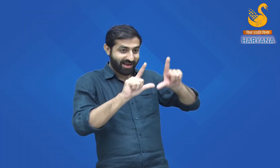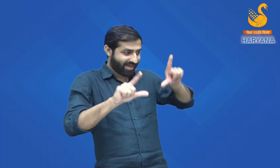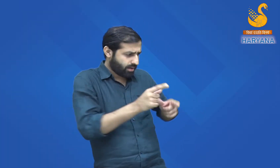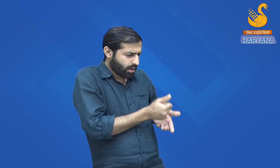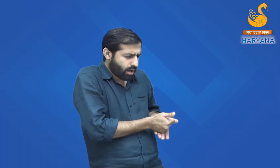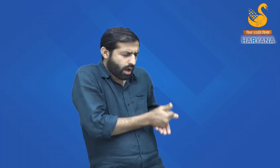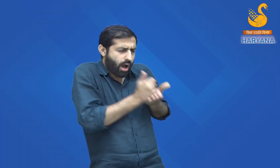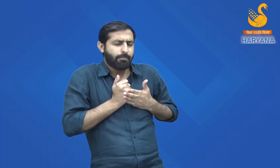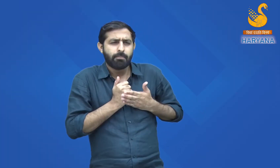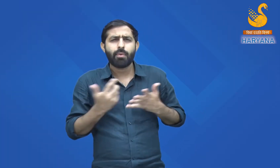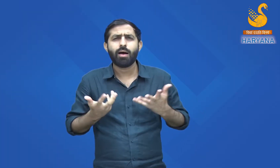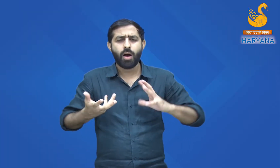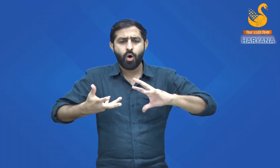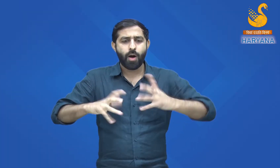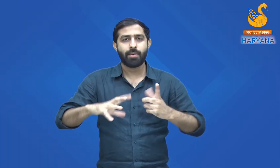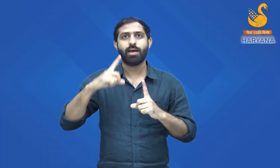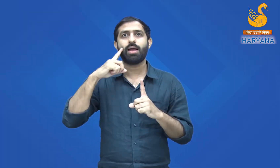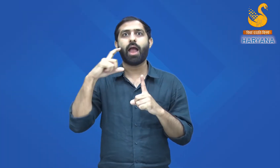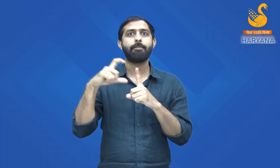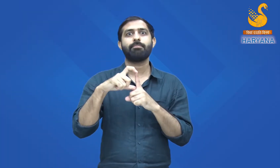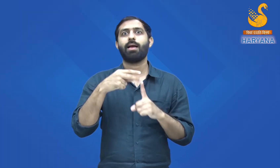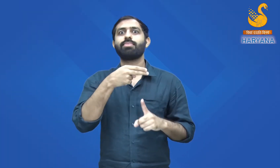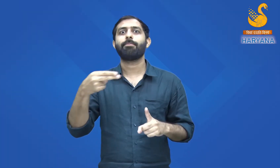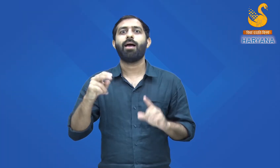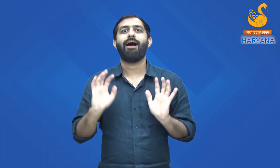The essay focuses on the identity of India through its language.